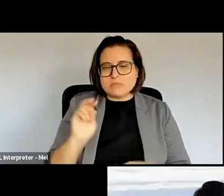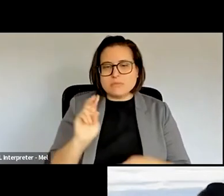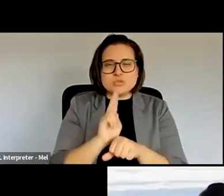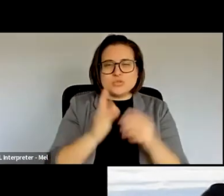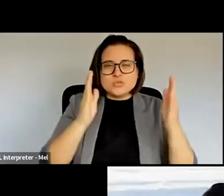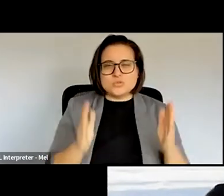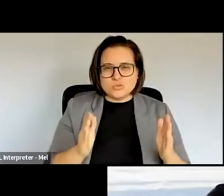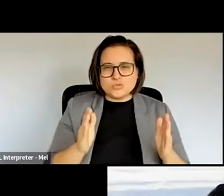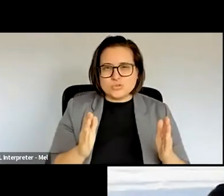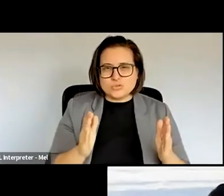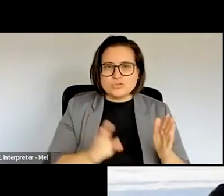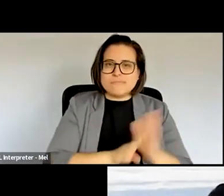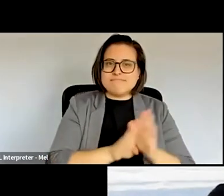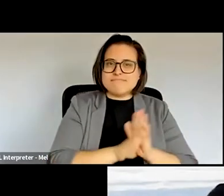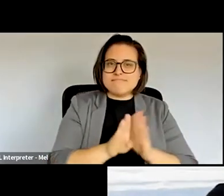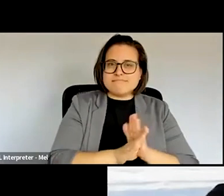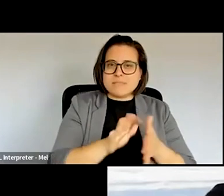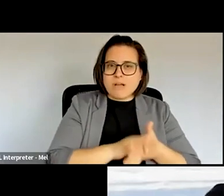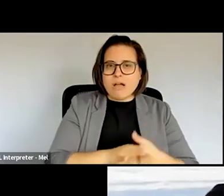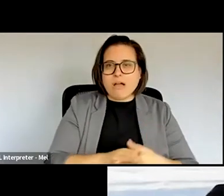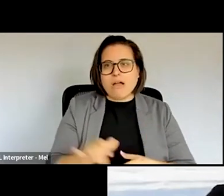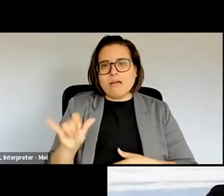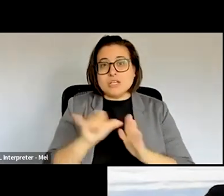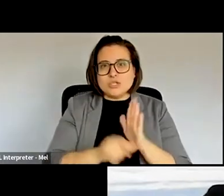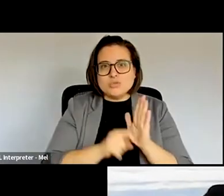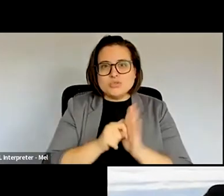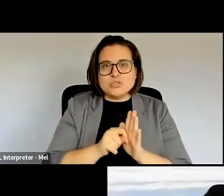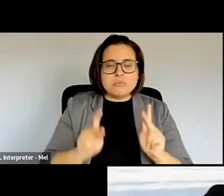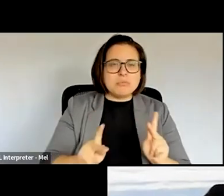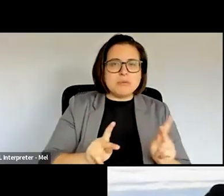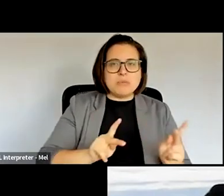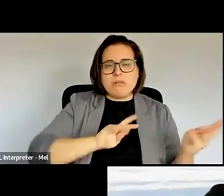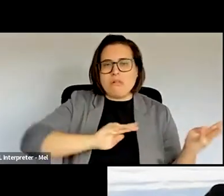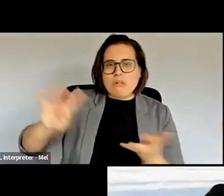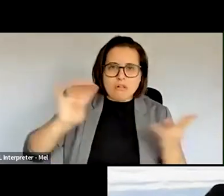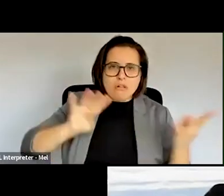the scale of things like YouTube, right, people upload billions of videos a day and